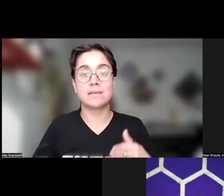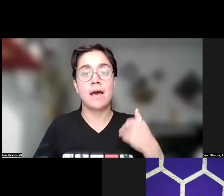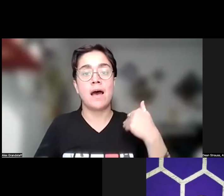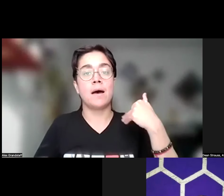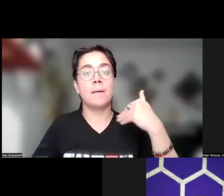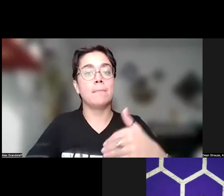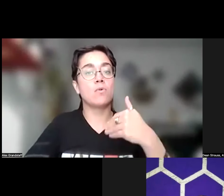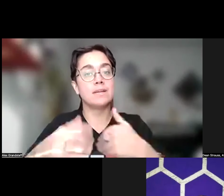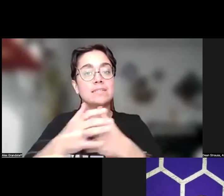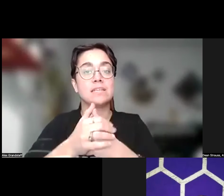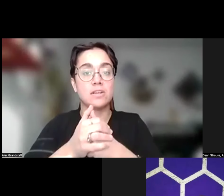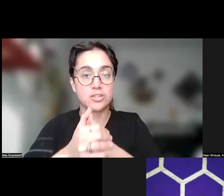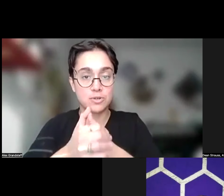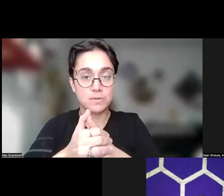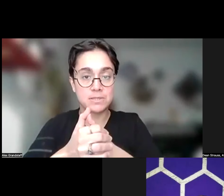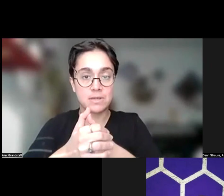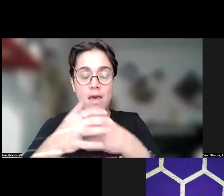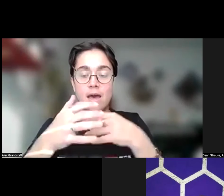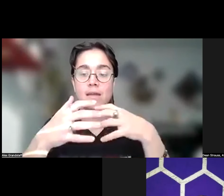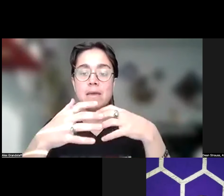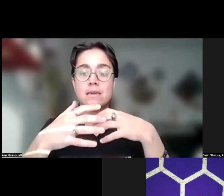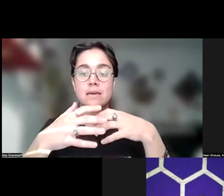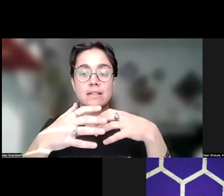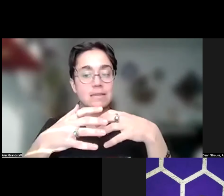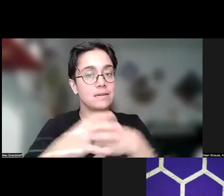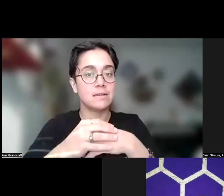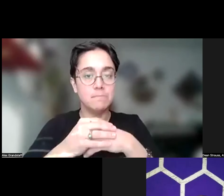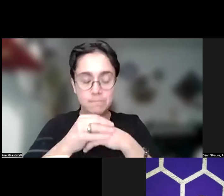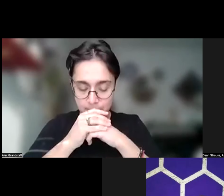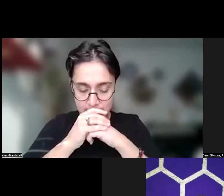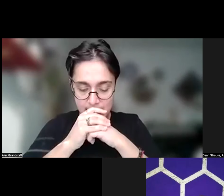in this state. I have seen it done with abortion